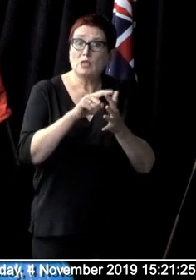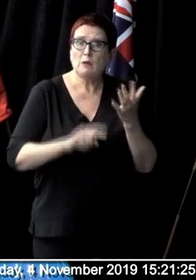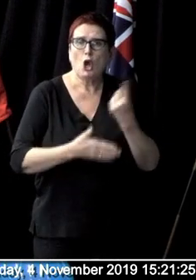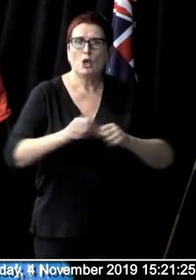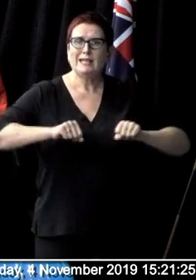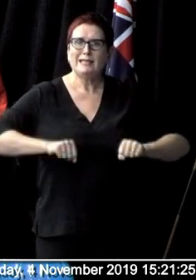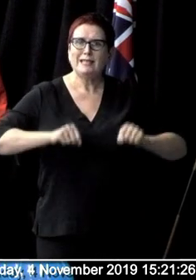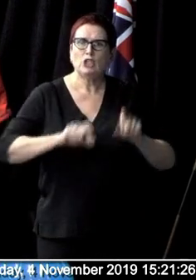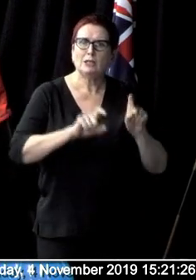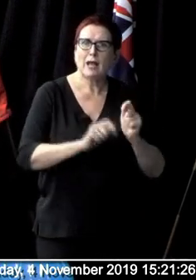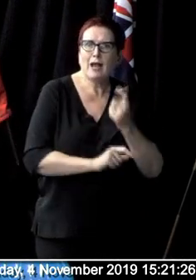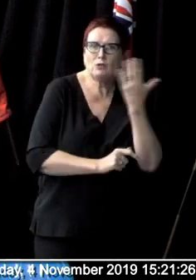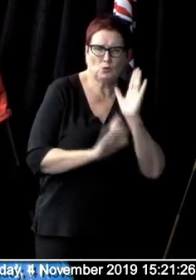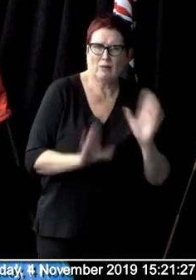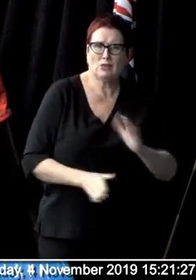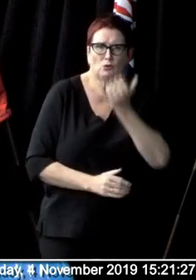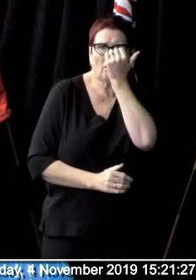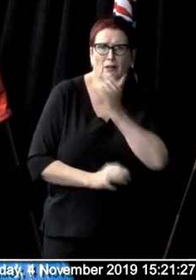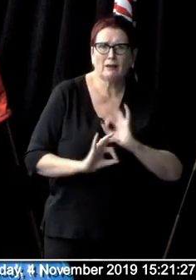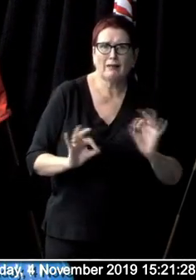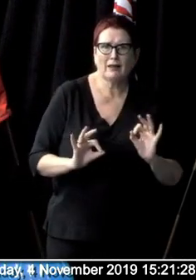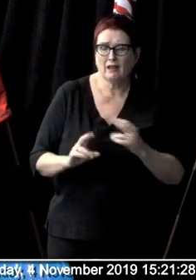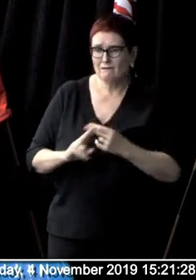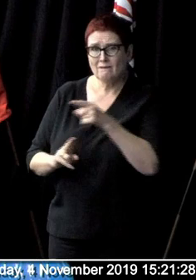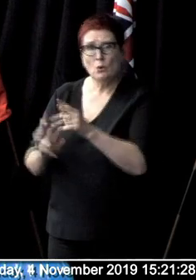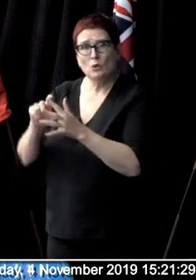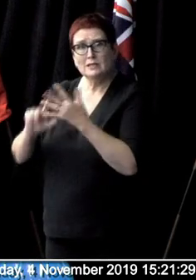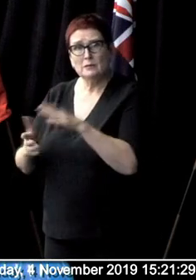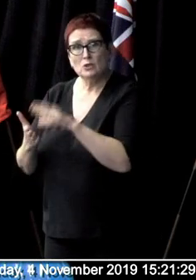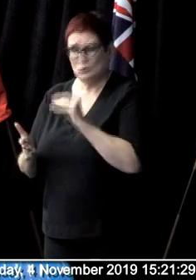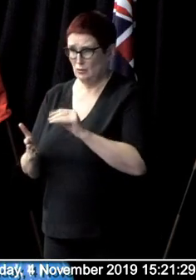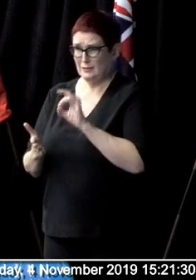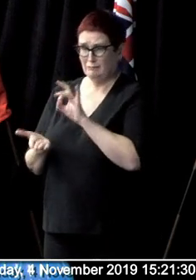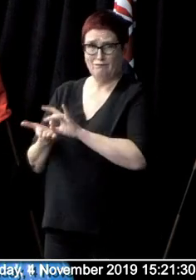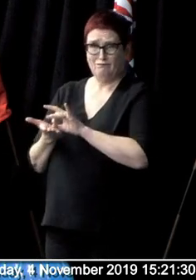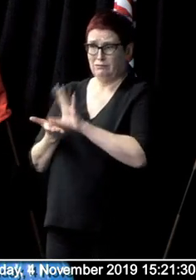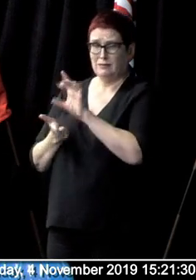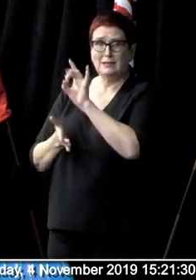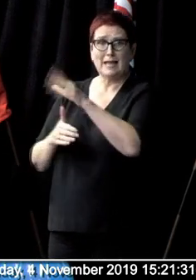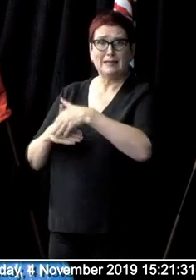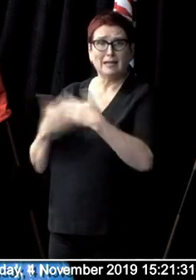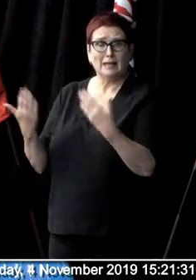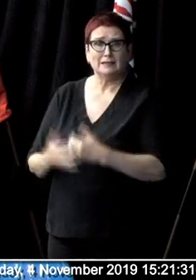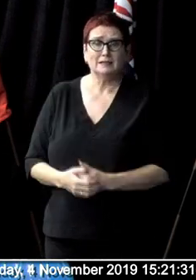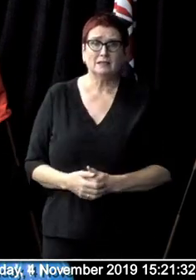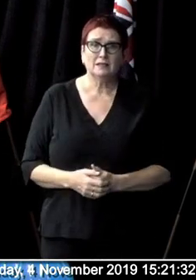We had in our case study one child has been suspended for periods of 10 days,